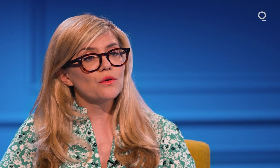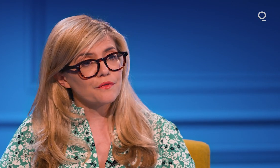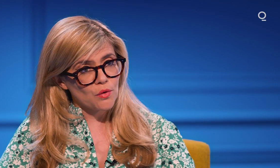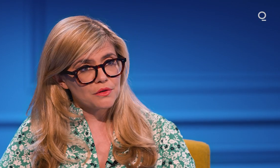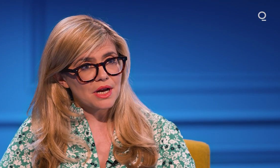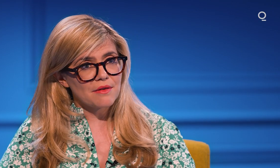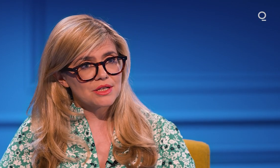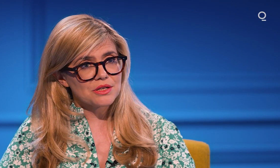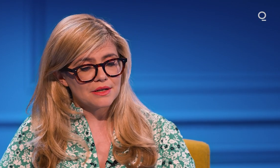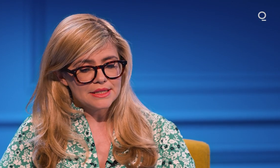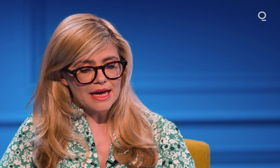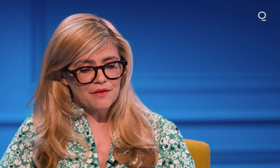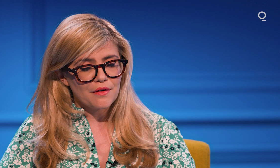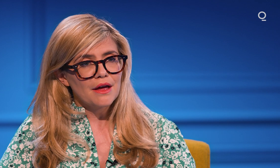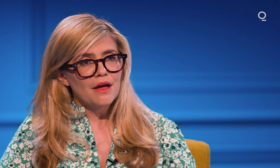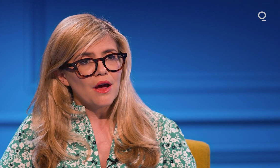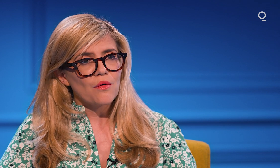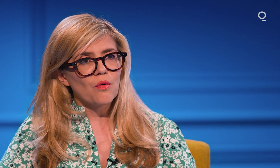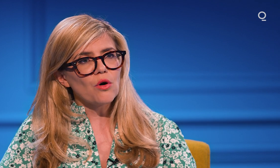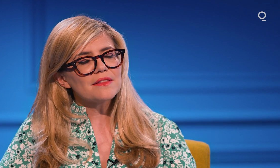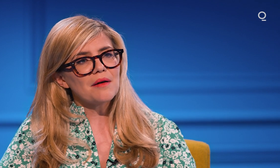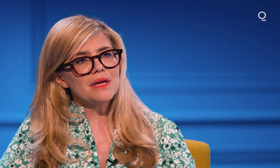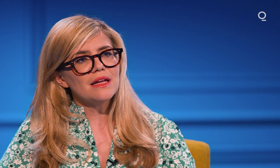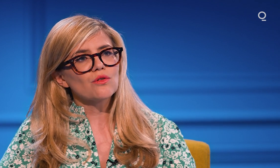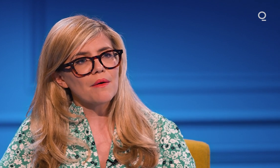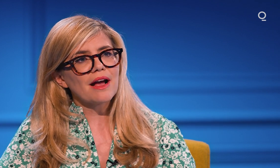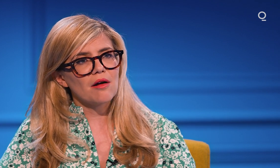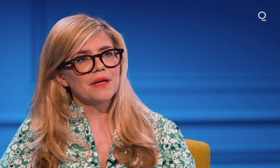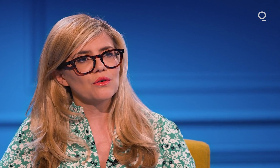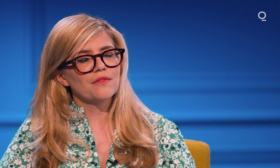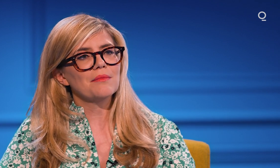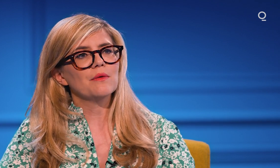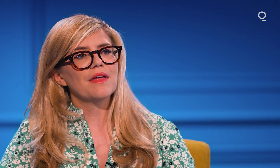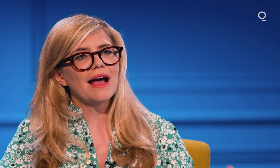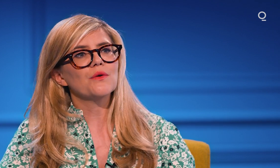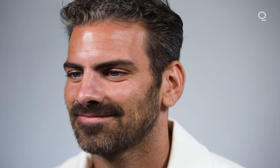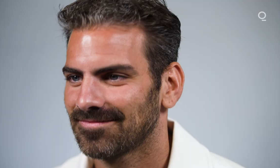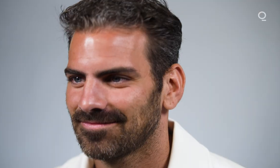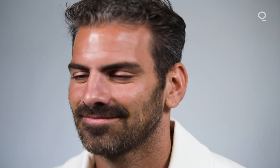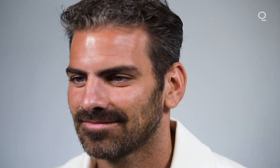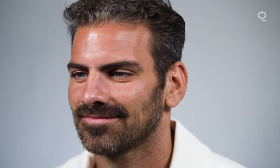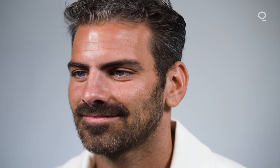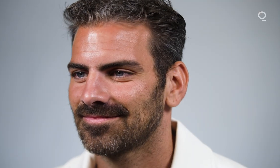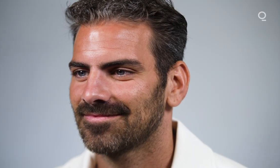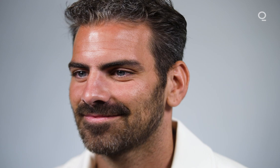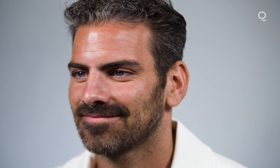You're fourth generation deaf. What did that mean growing up in your family with how you learned to communicate